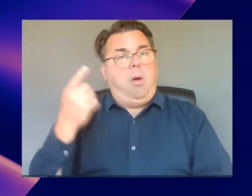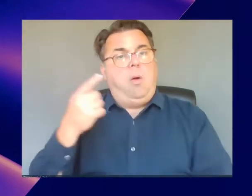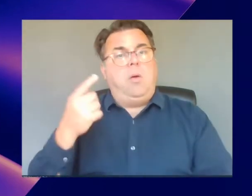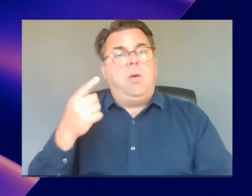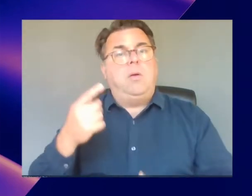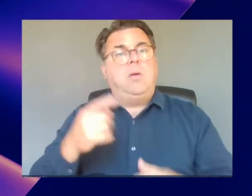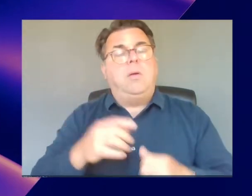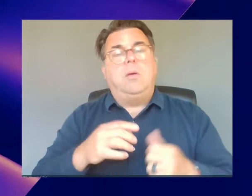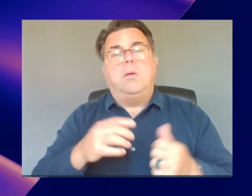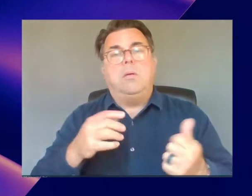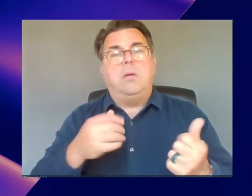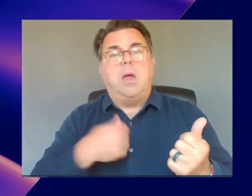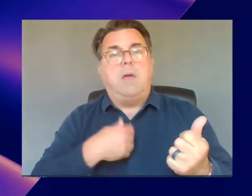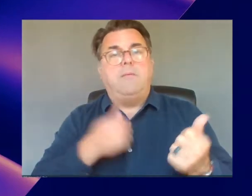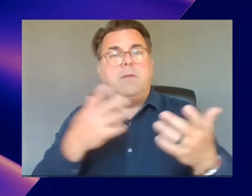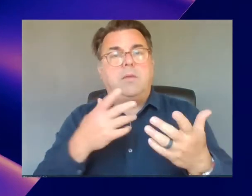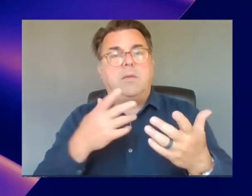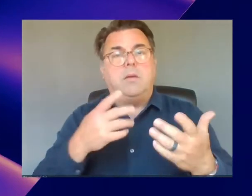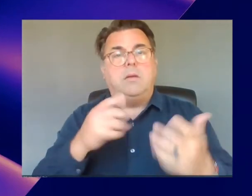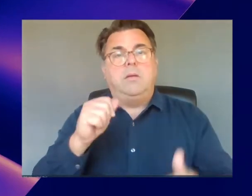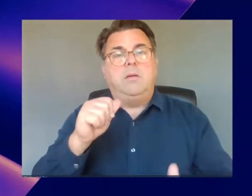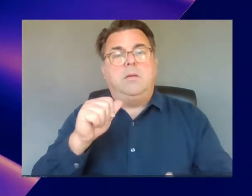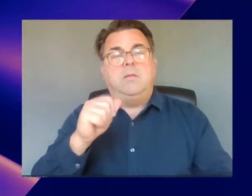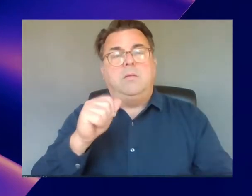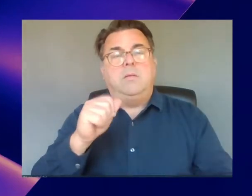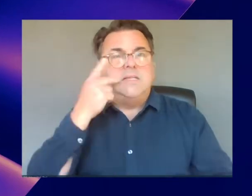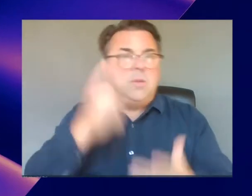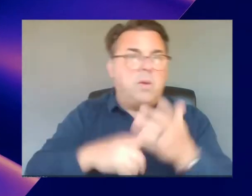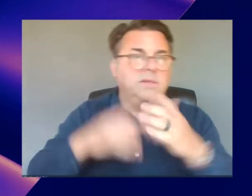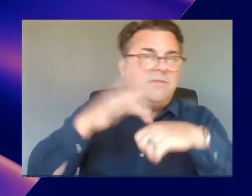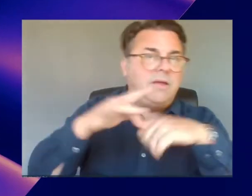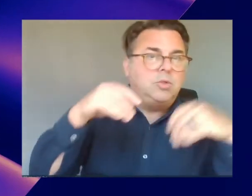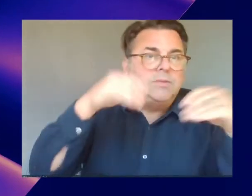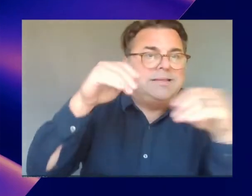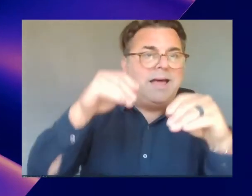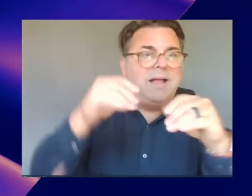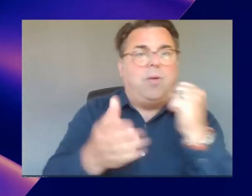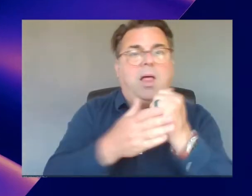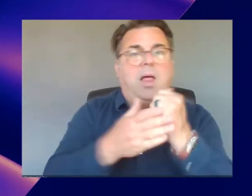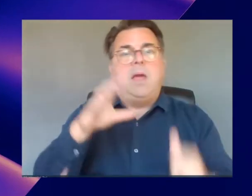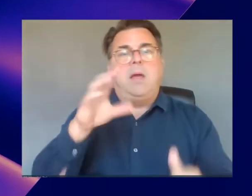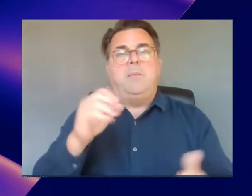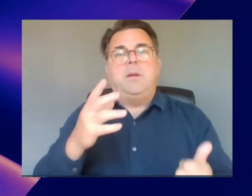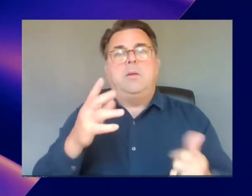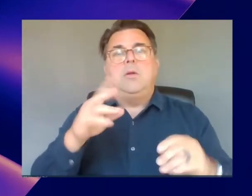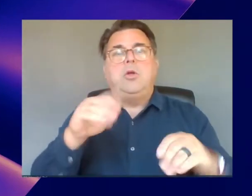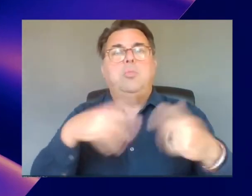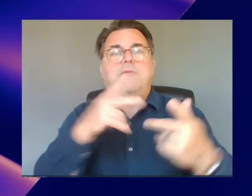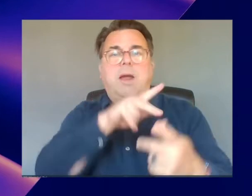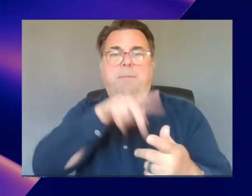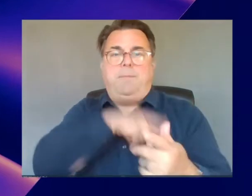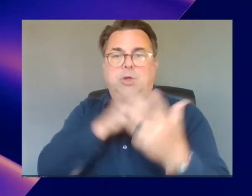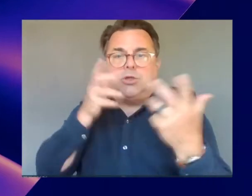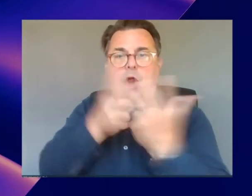where the agent will come and see the products, what to sell on behalf of your company. You provide personalized recommendation to the agent